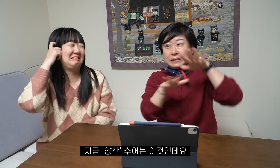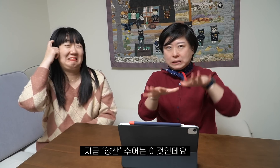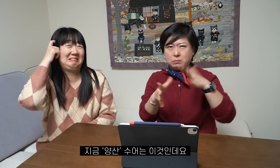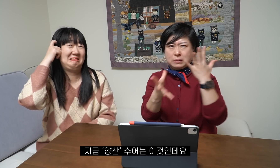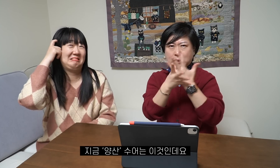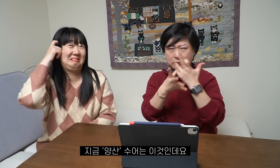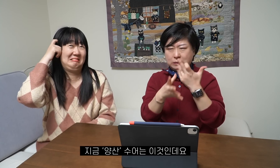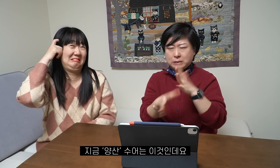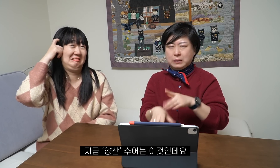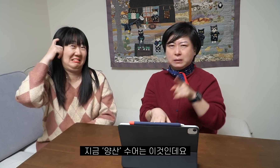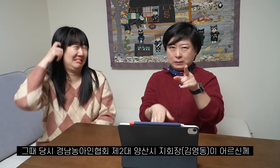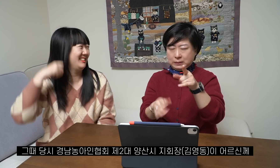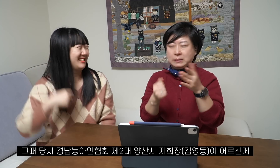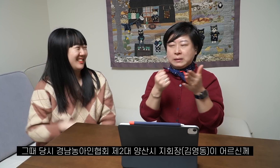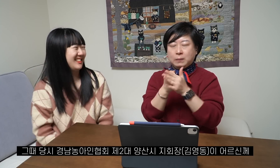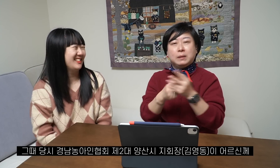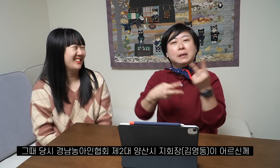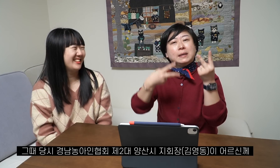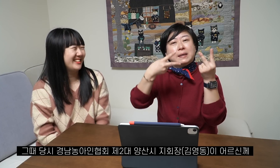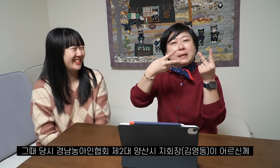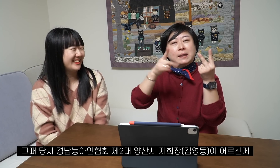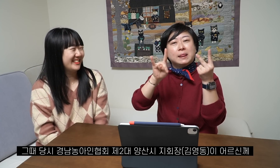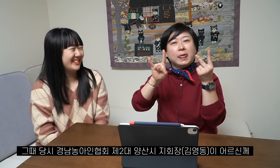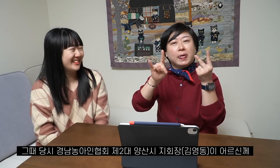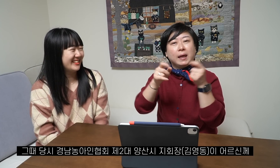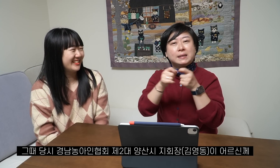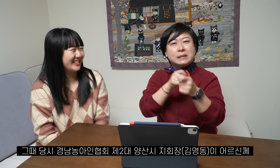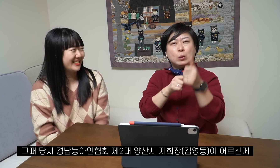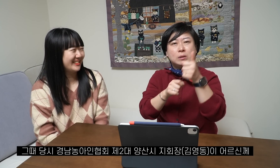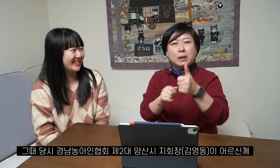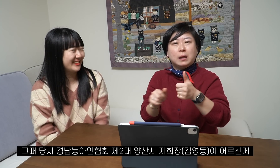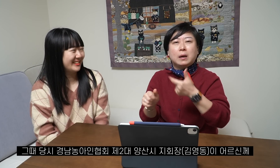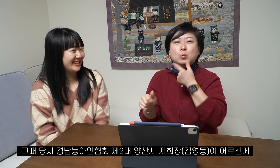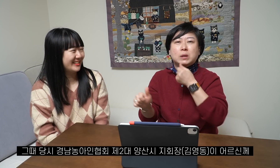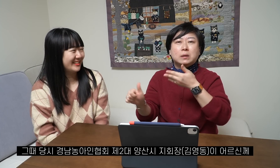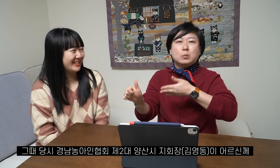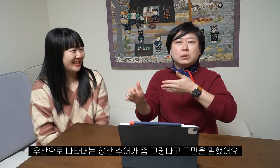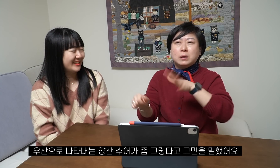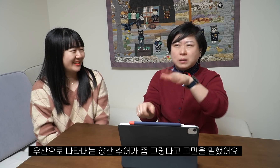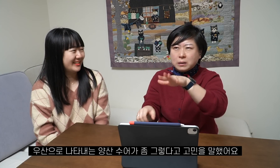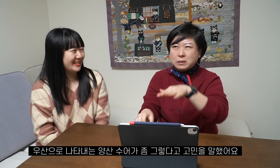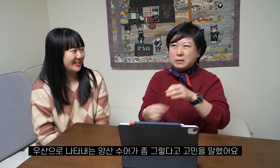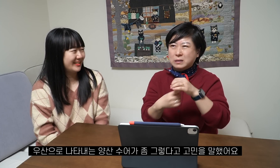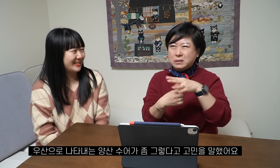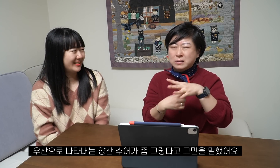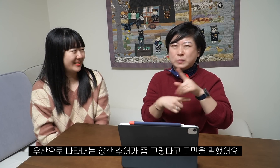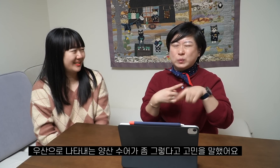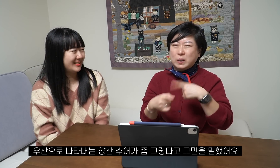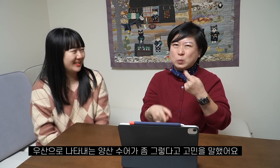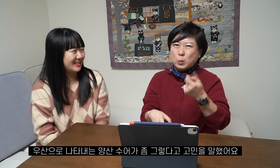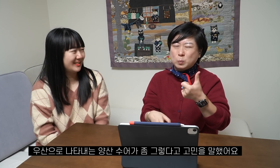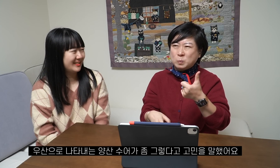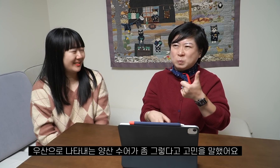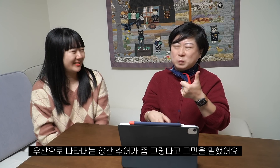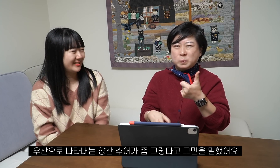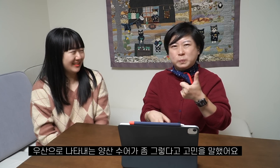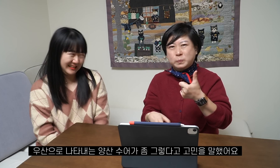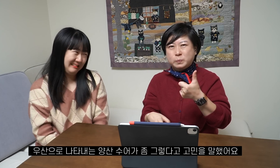Now, the sign language for ‘Yangsan’ is this. At that time, the 2nd head of the Yangsan-si branch of the Gyeongnam Deaf Association (Kim Young-dong) told the elderly that they were worried about the Yangsan sign language,